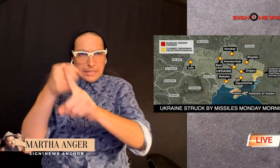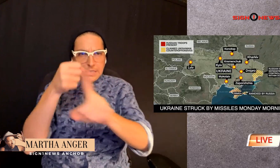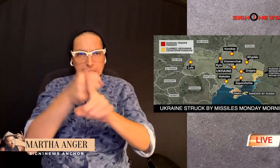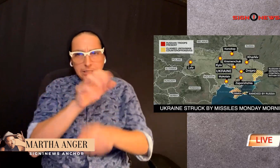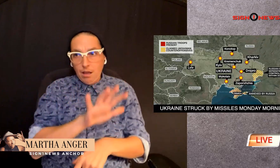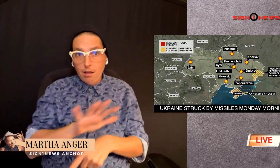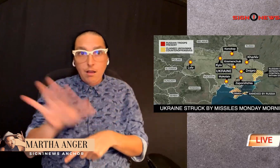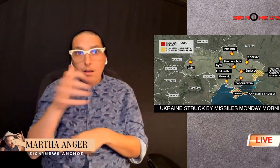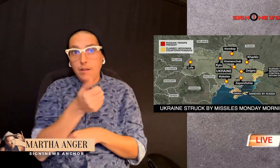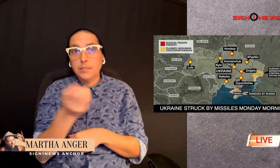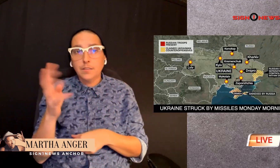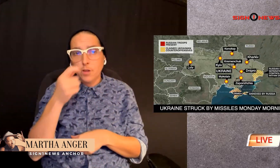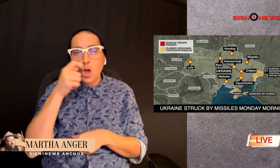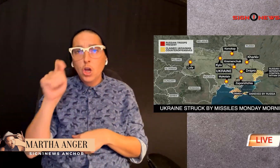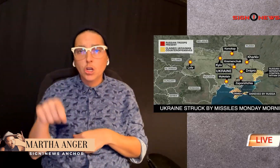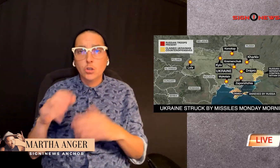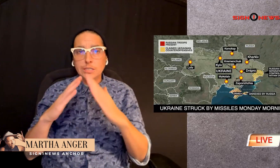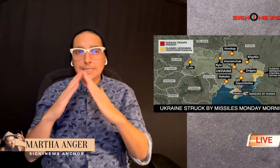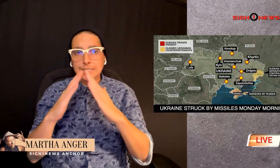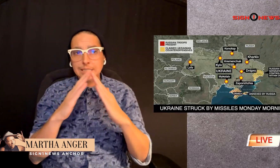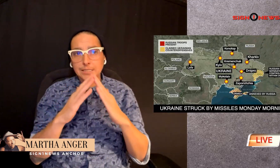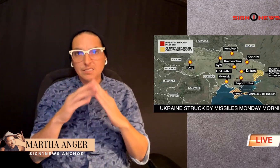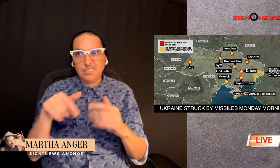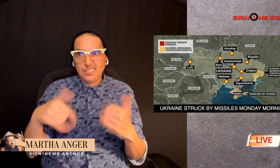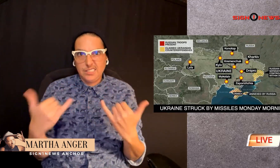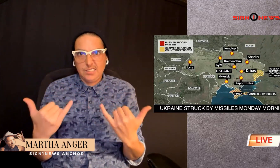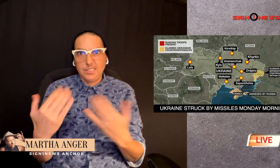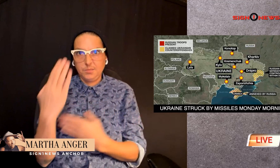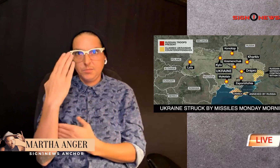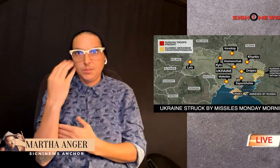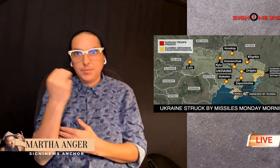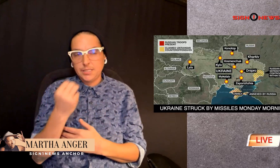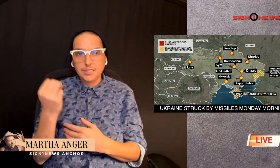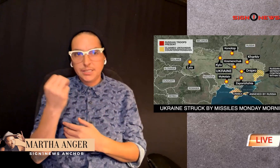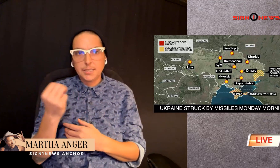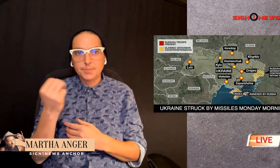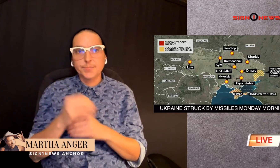of attacks across several Ukraine cities on Monday morning.